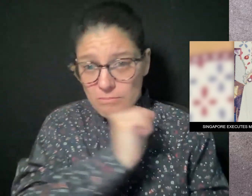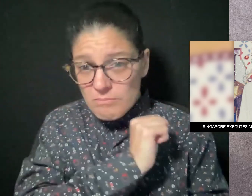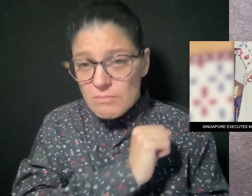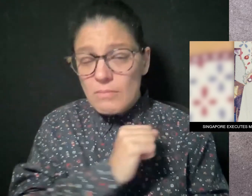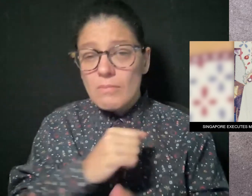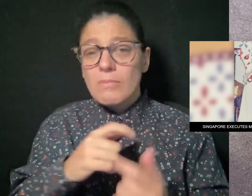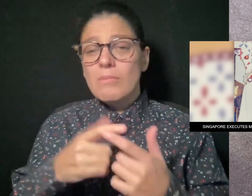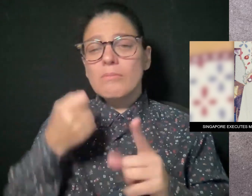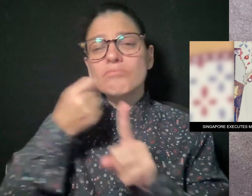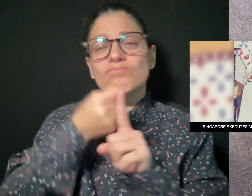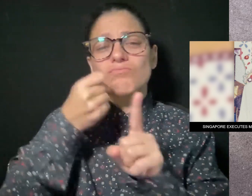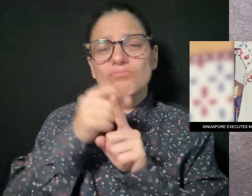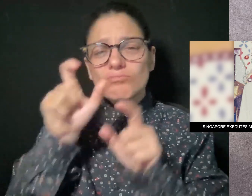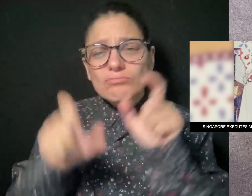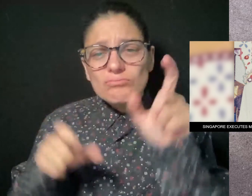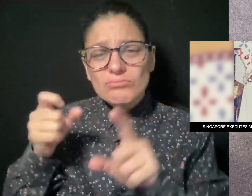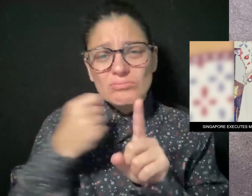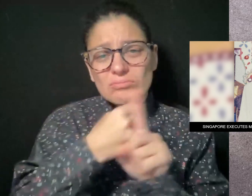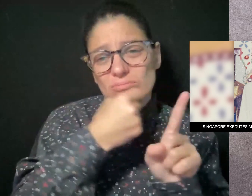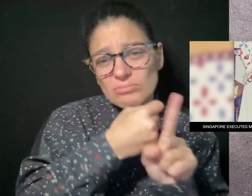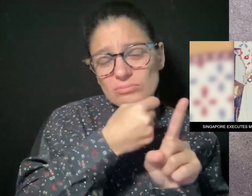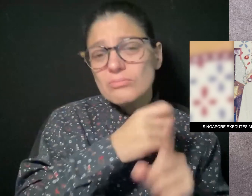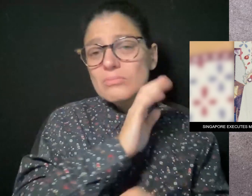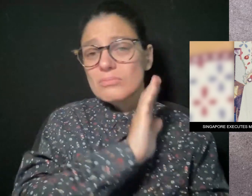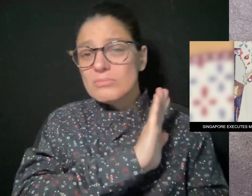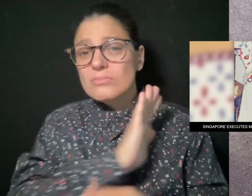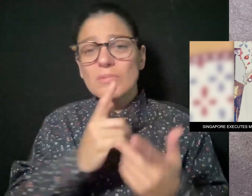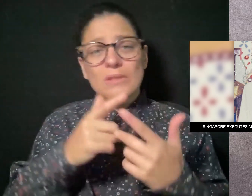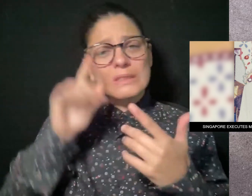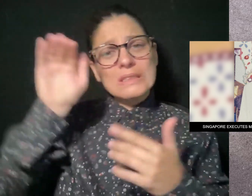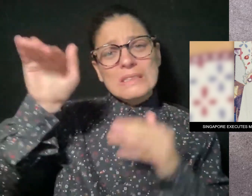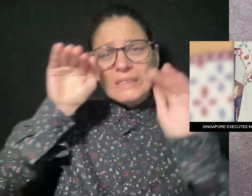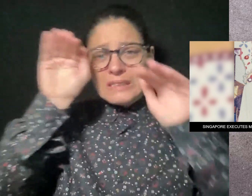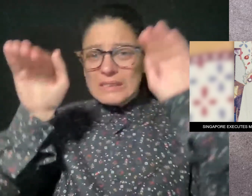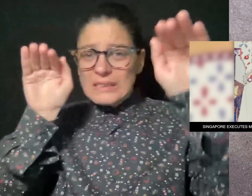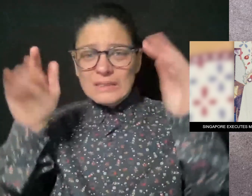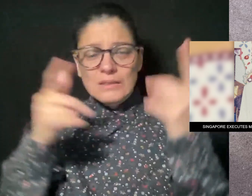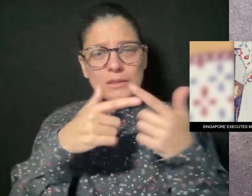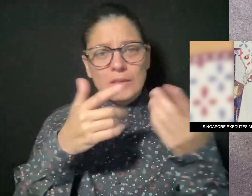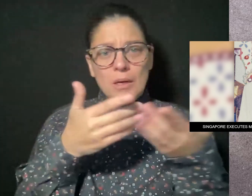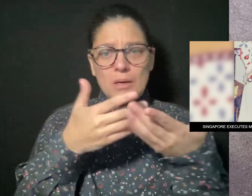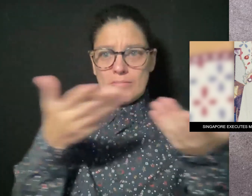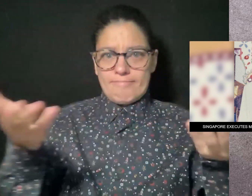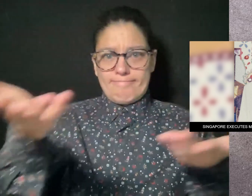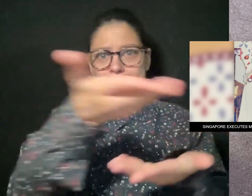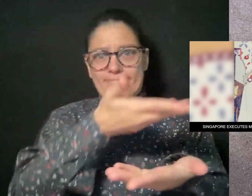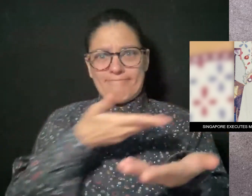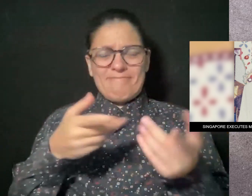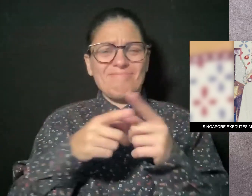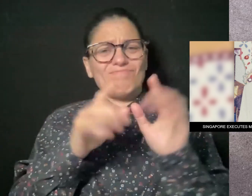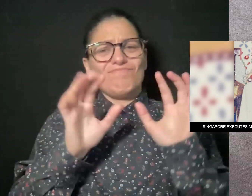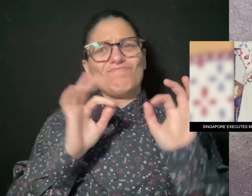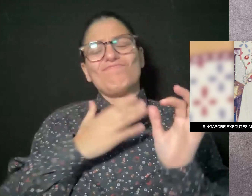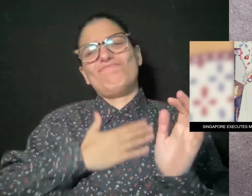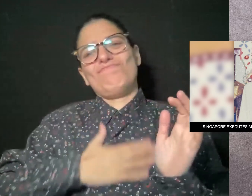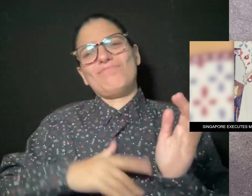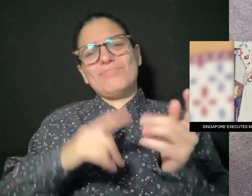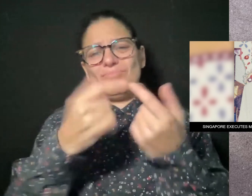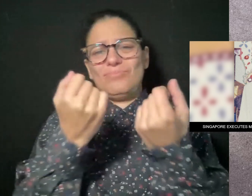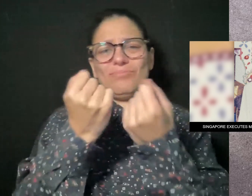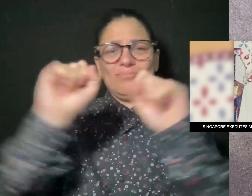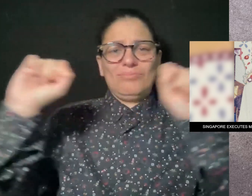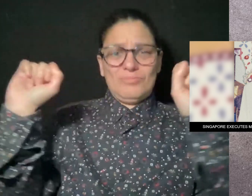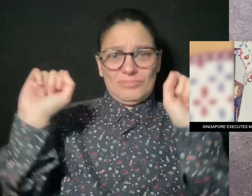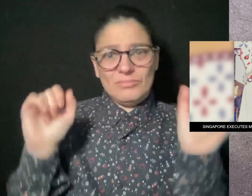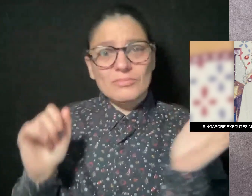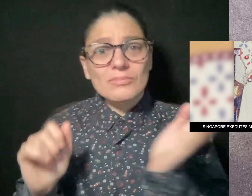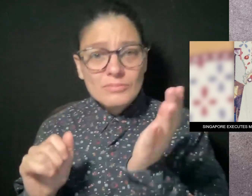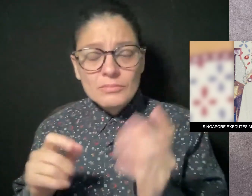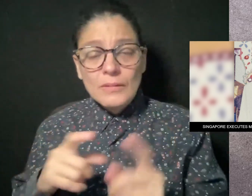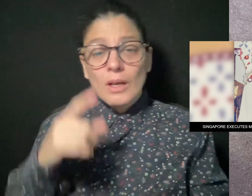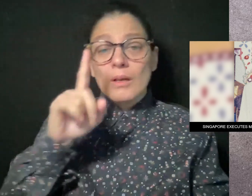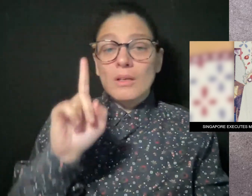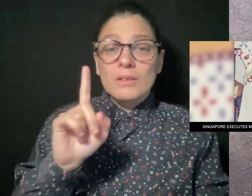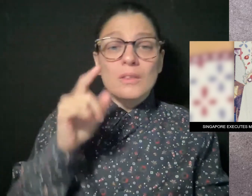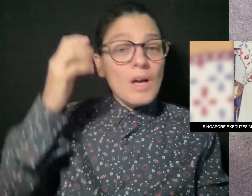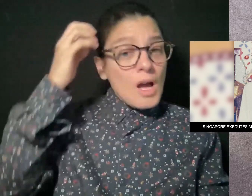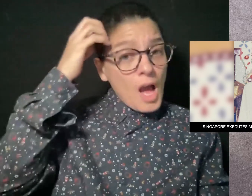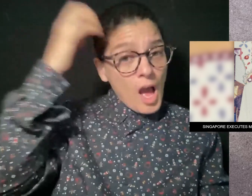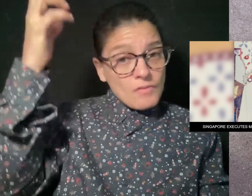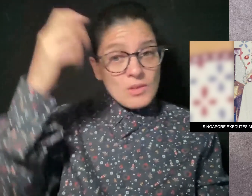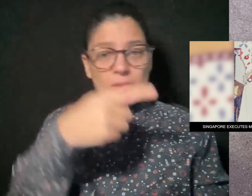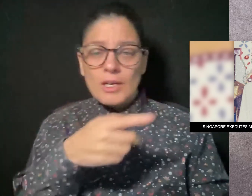members and activists had made public appeals for clemency